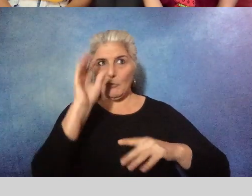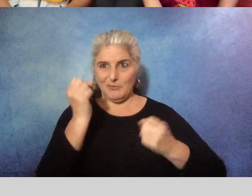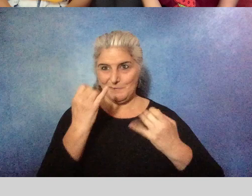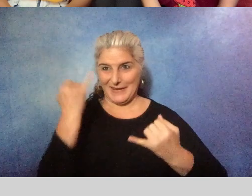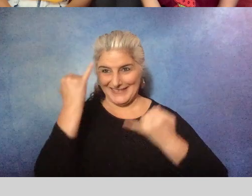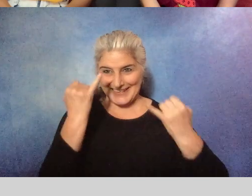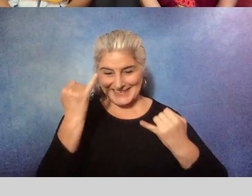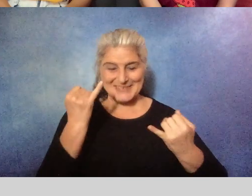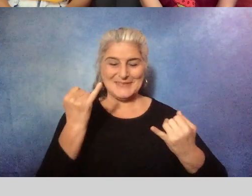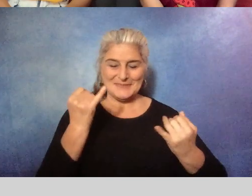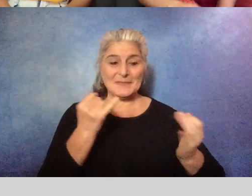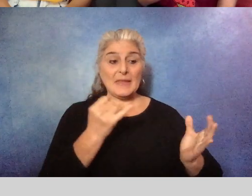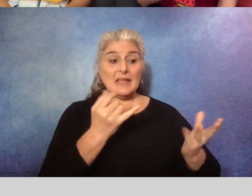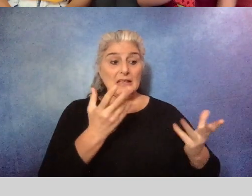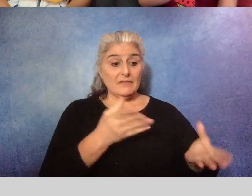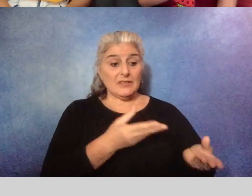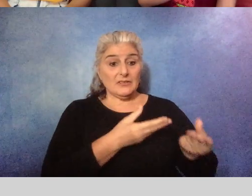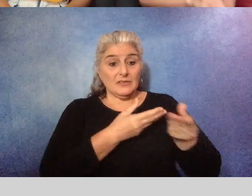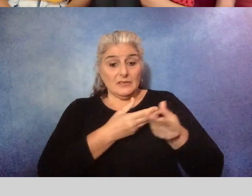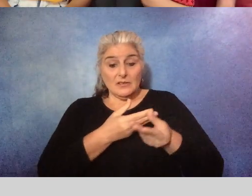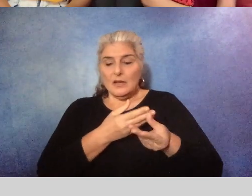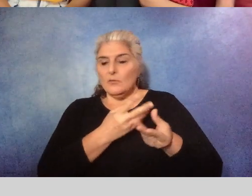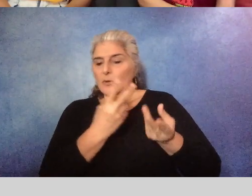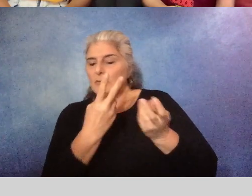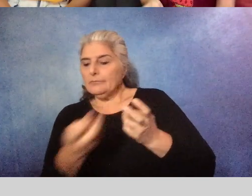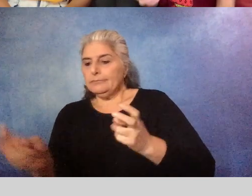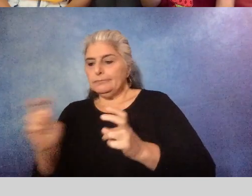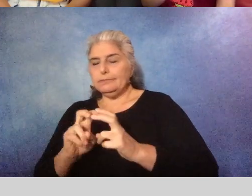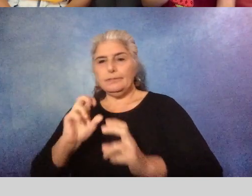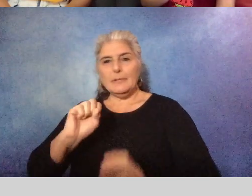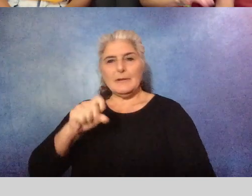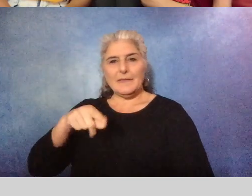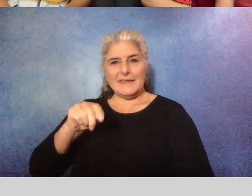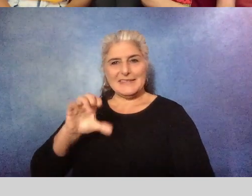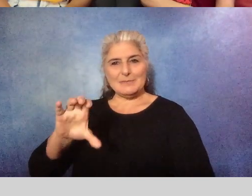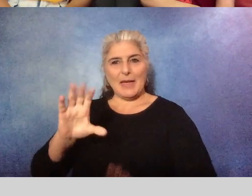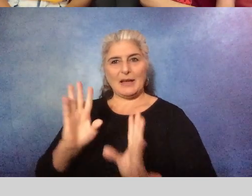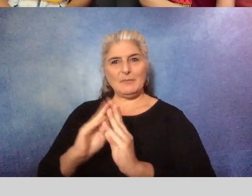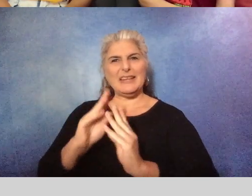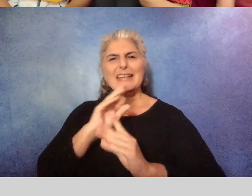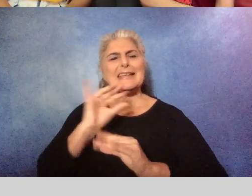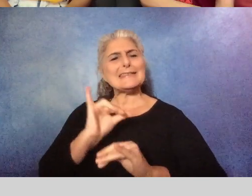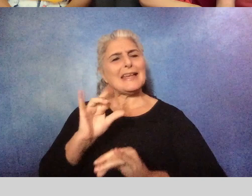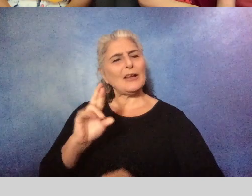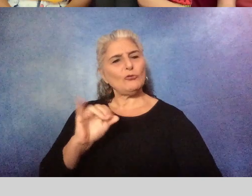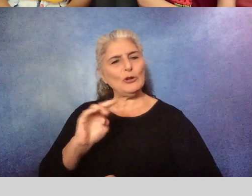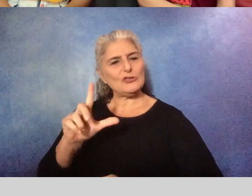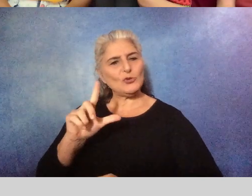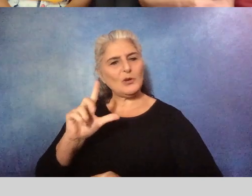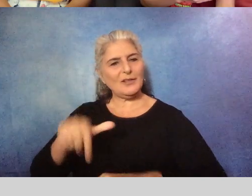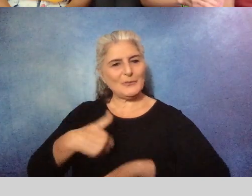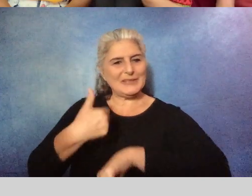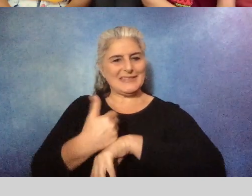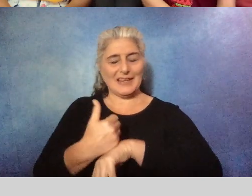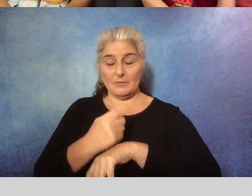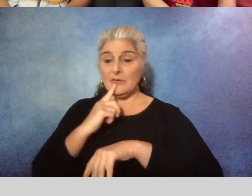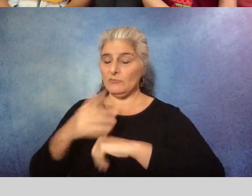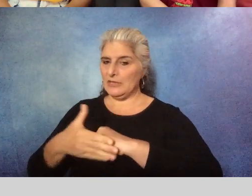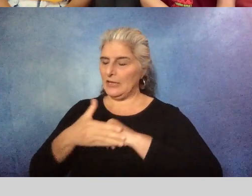And then it would go to the spec meeting. That's really a ritual that we created and it's very useful.